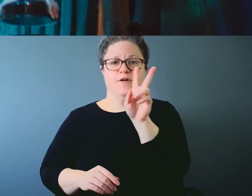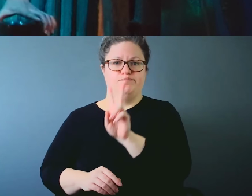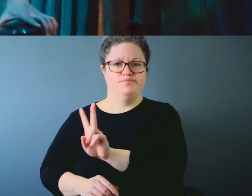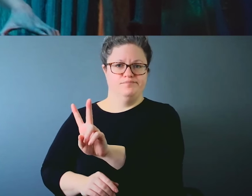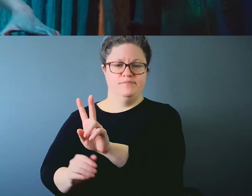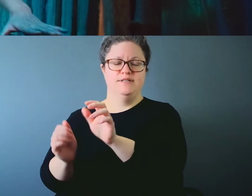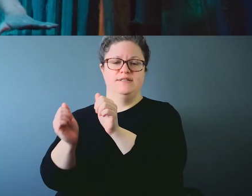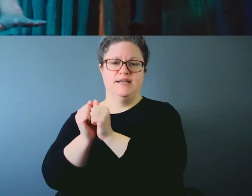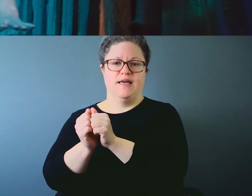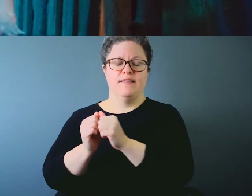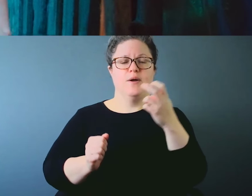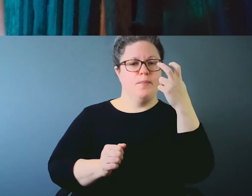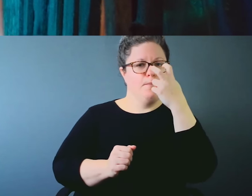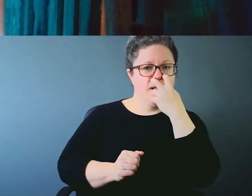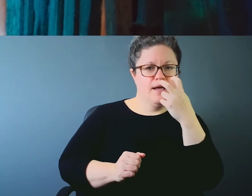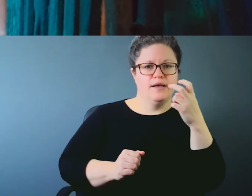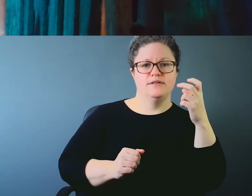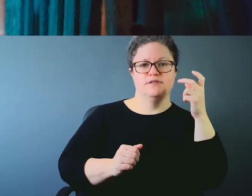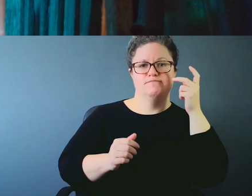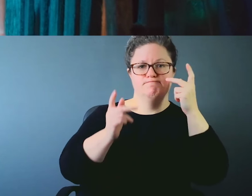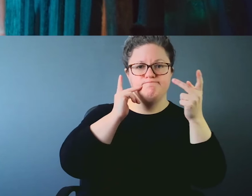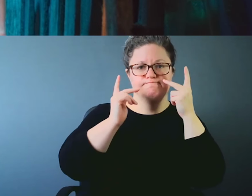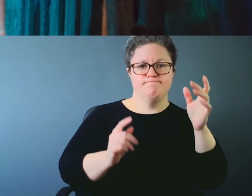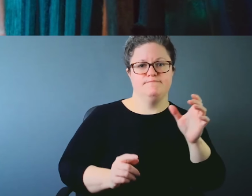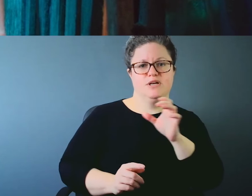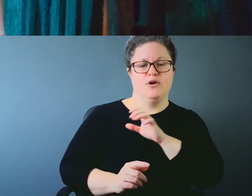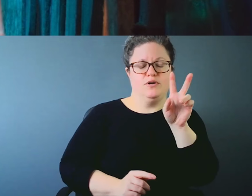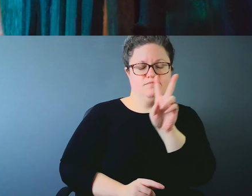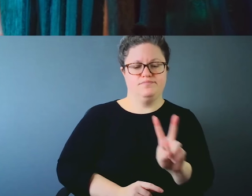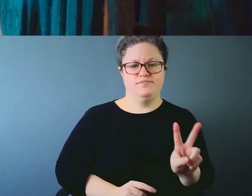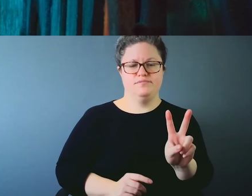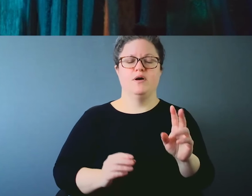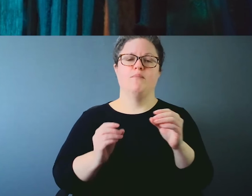And so creating this equitable story, in a way.